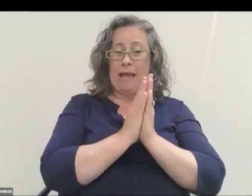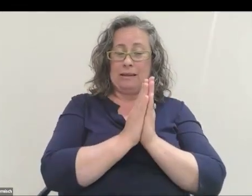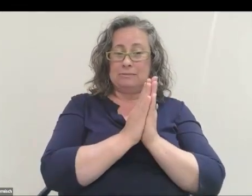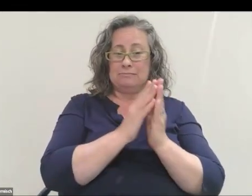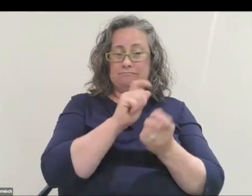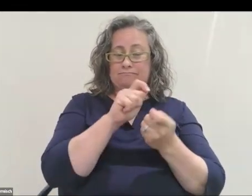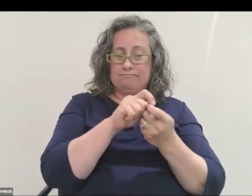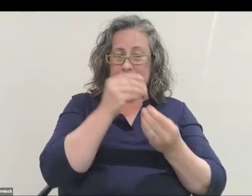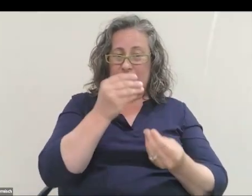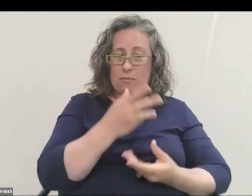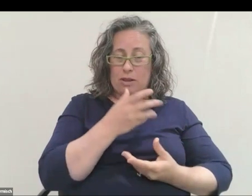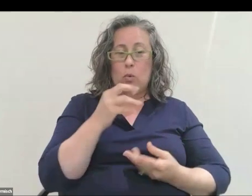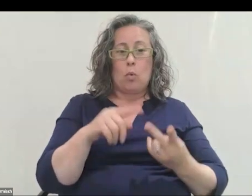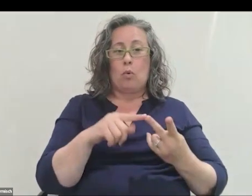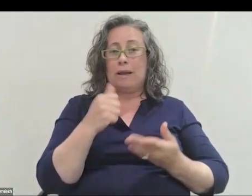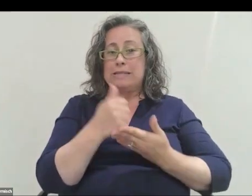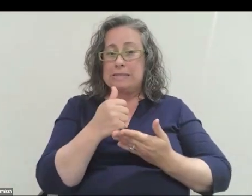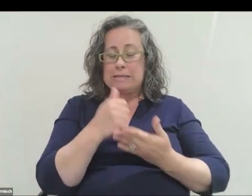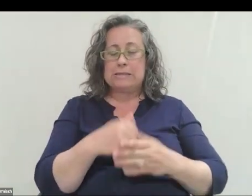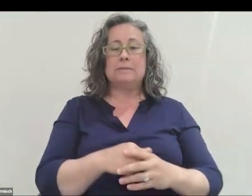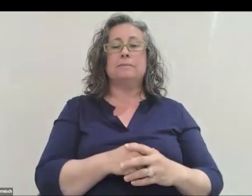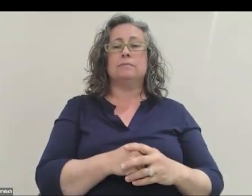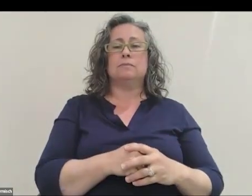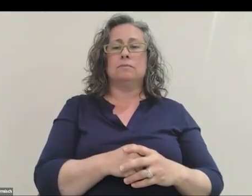and ask for information or assistance.